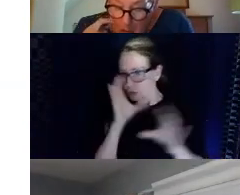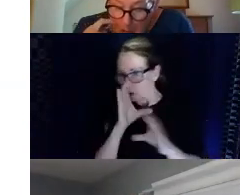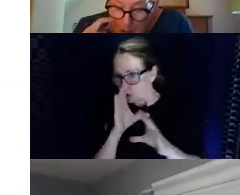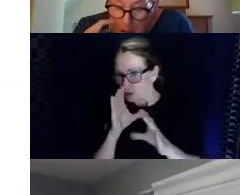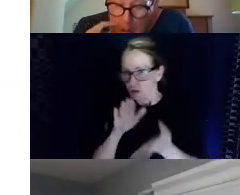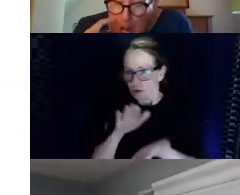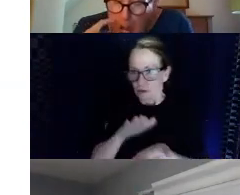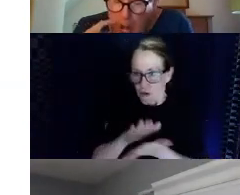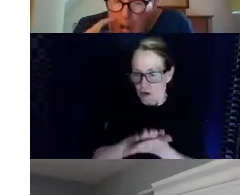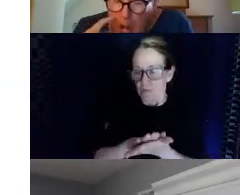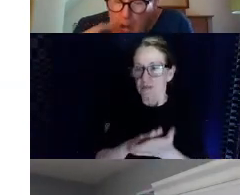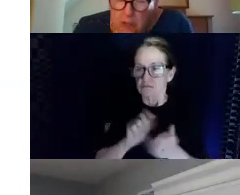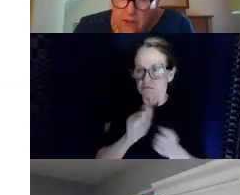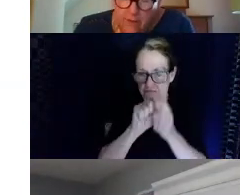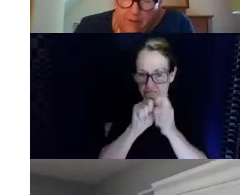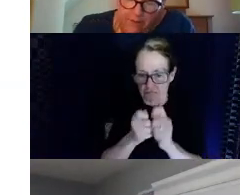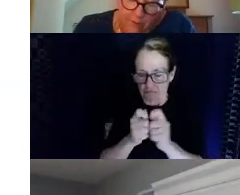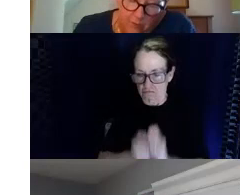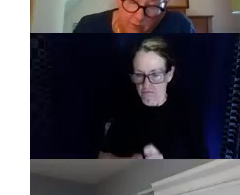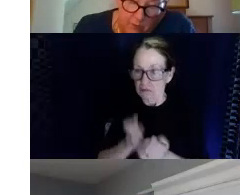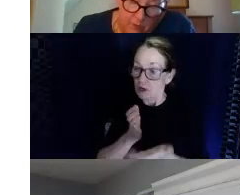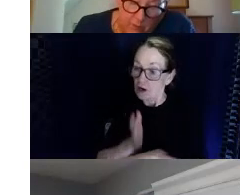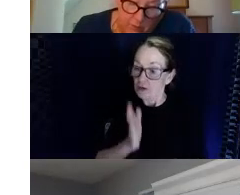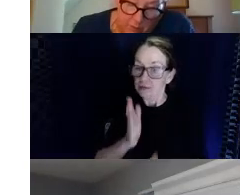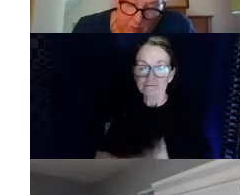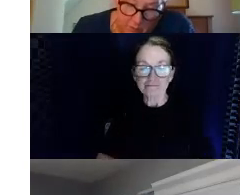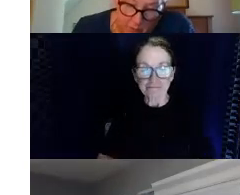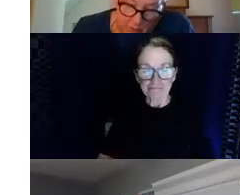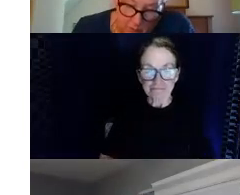BOTH.